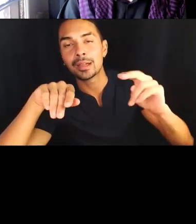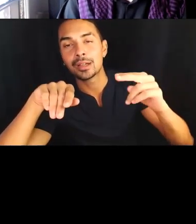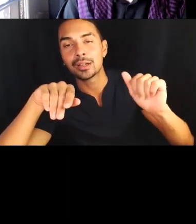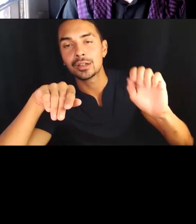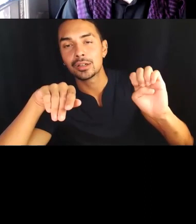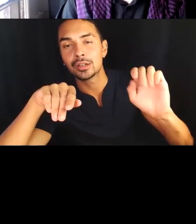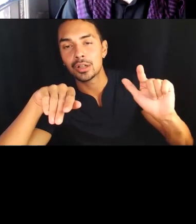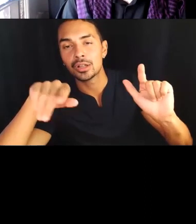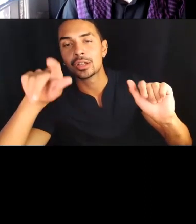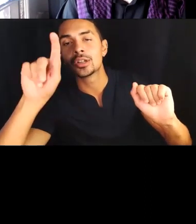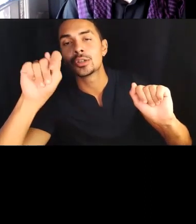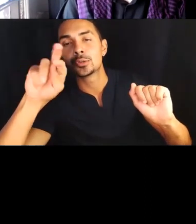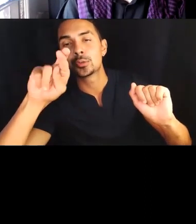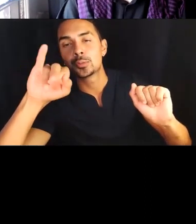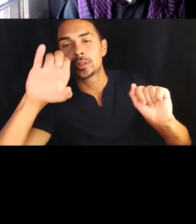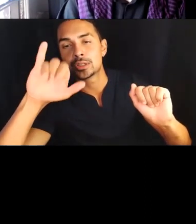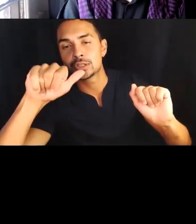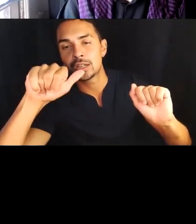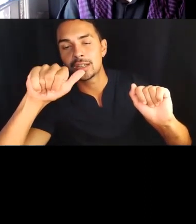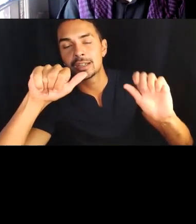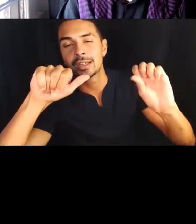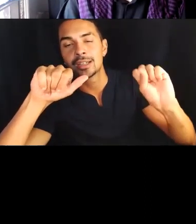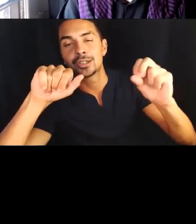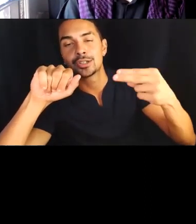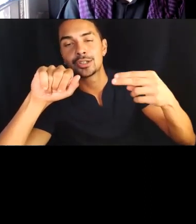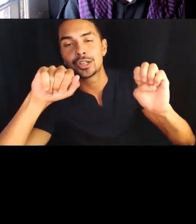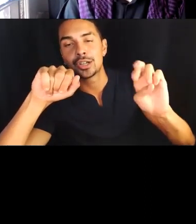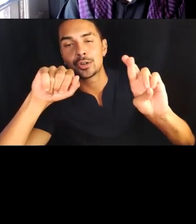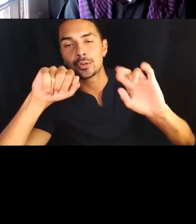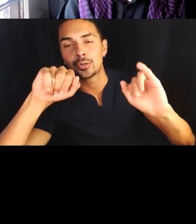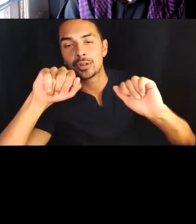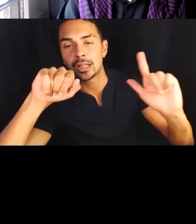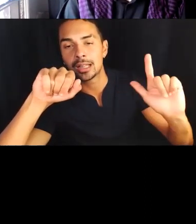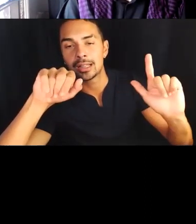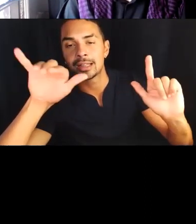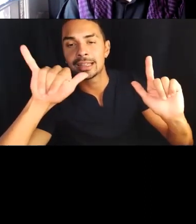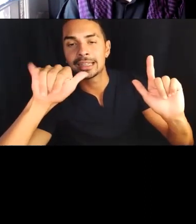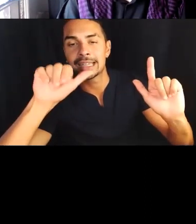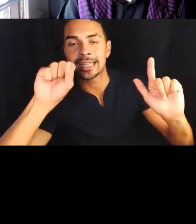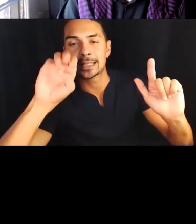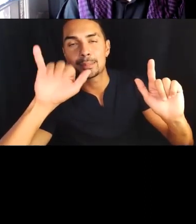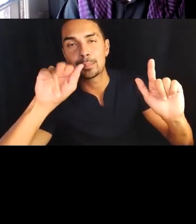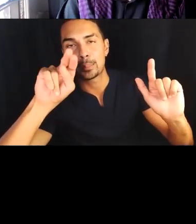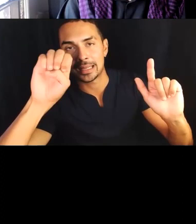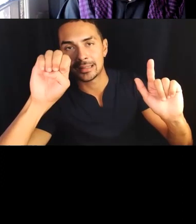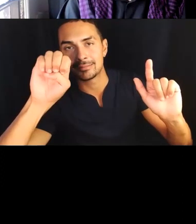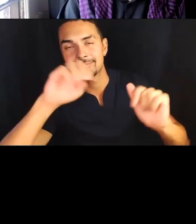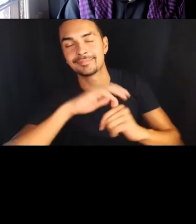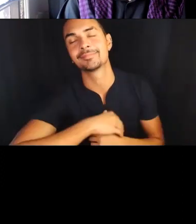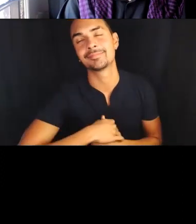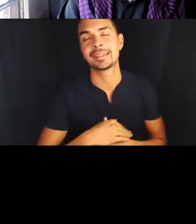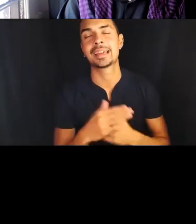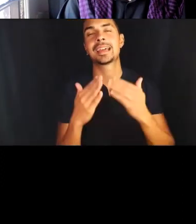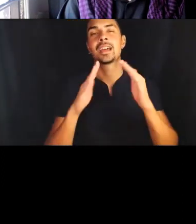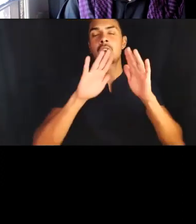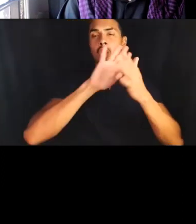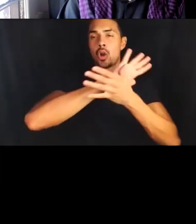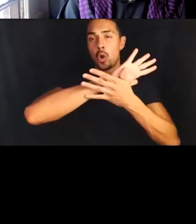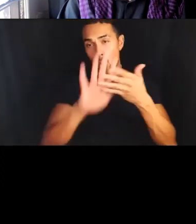Tricia Phaup, Sherrill Wayland and Yasmyne Hunter. So they were really essential in making